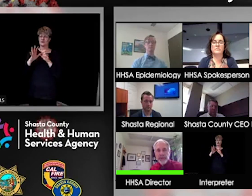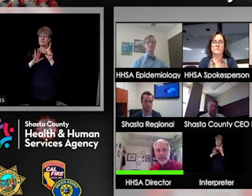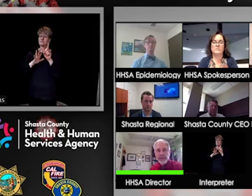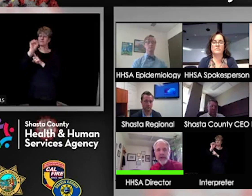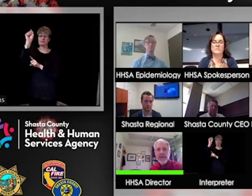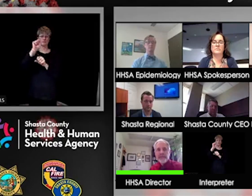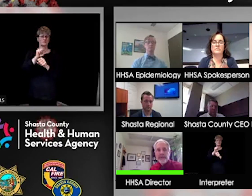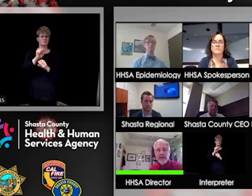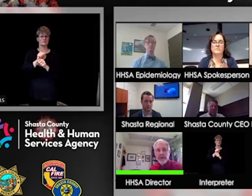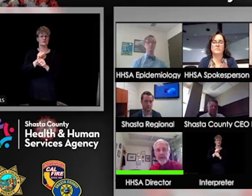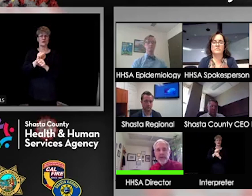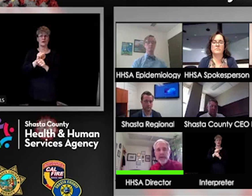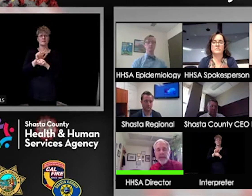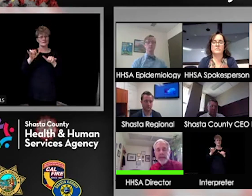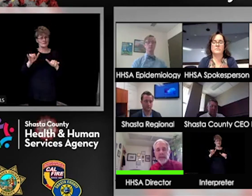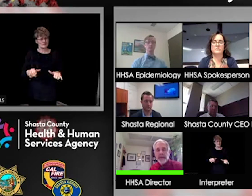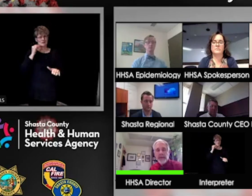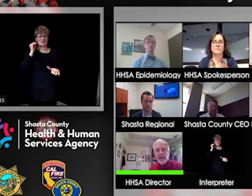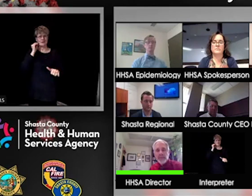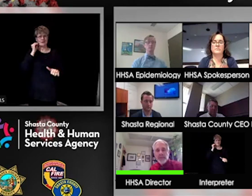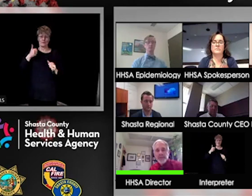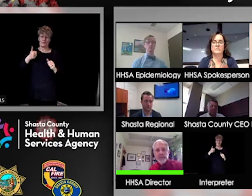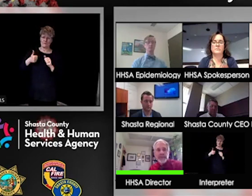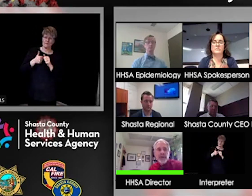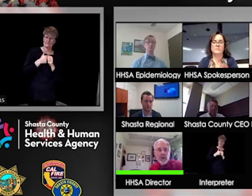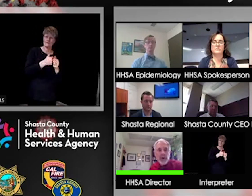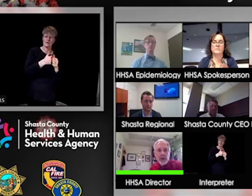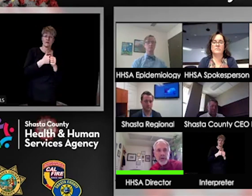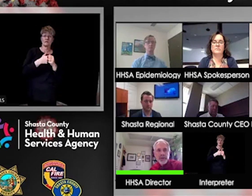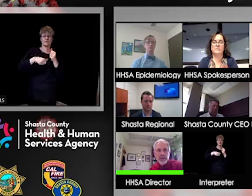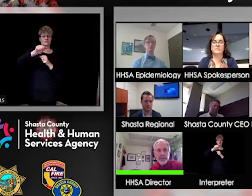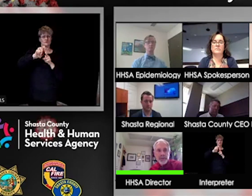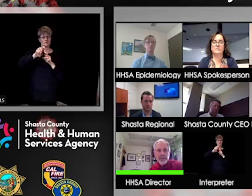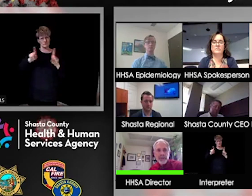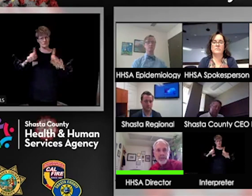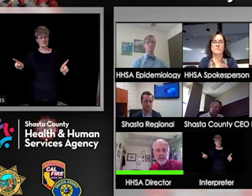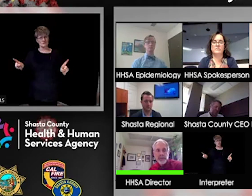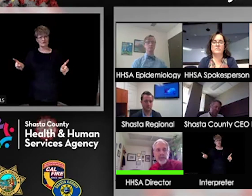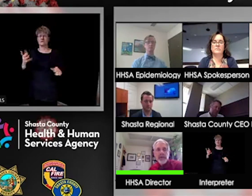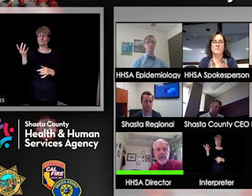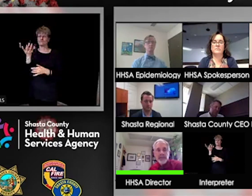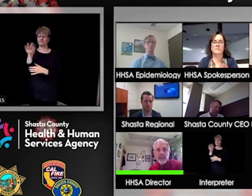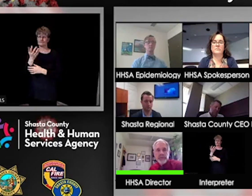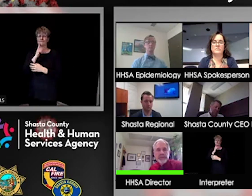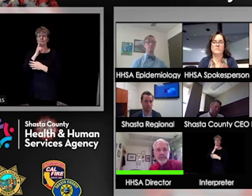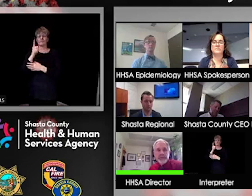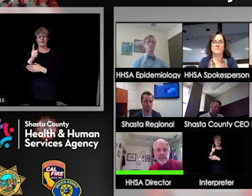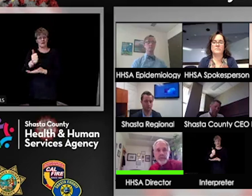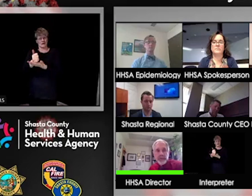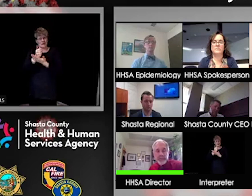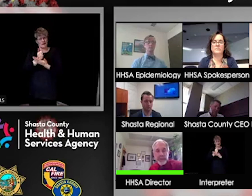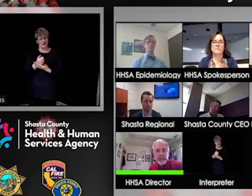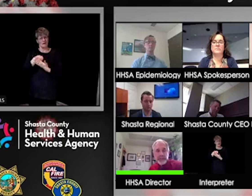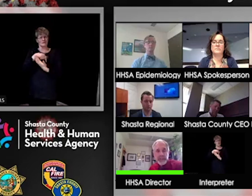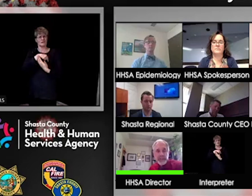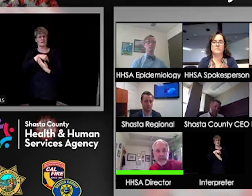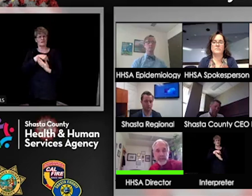that you see on the graph there and our numbers are a tribute to everyone's participation